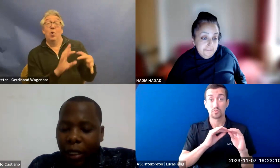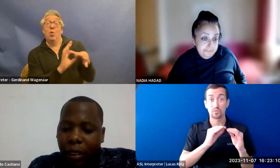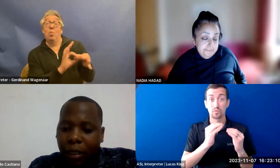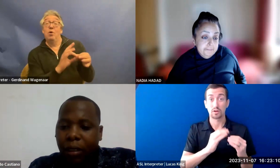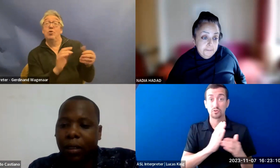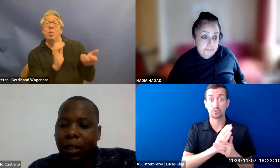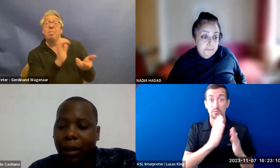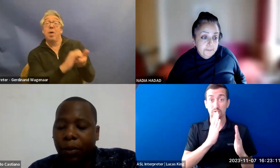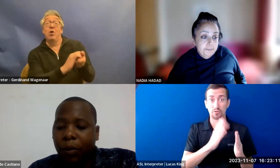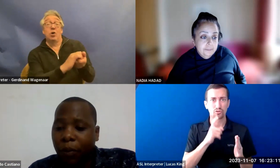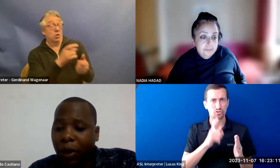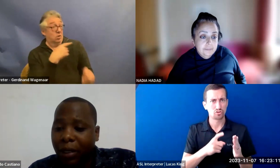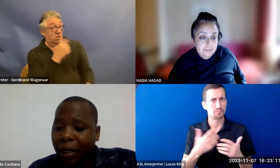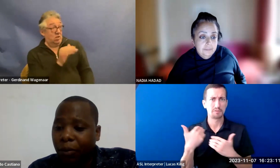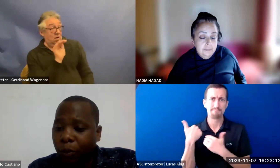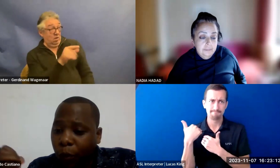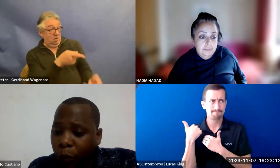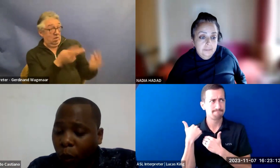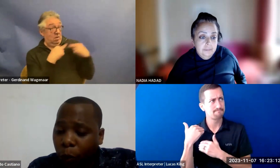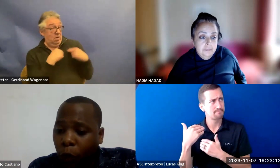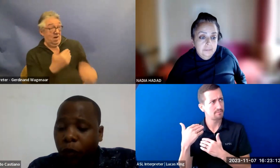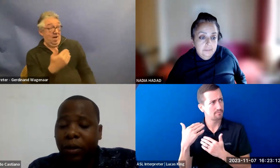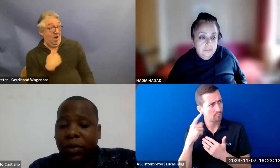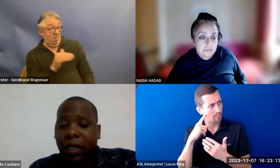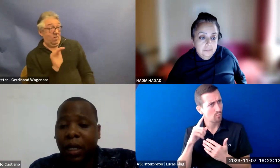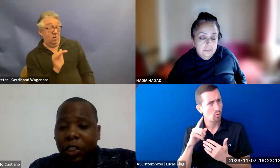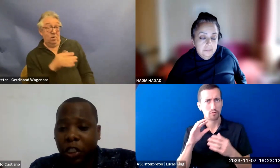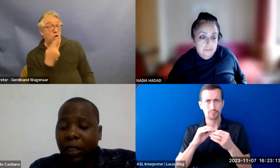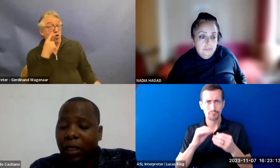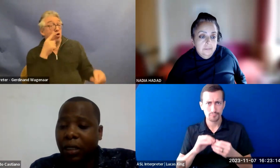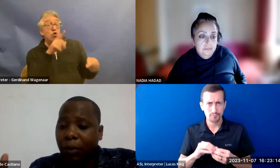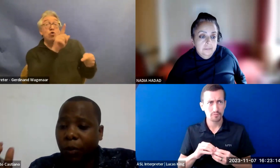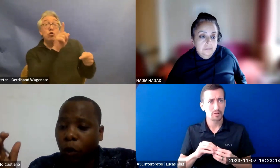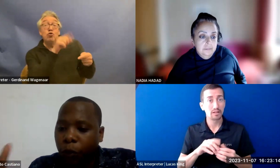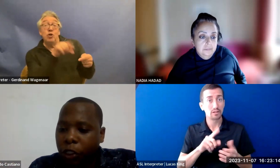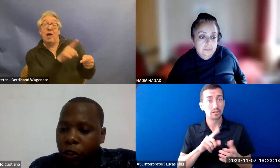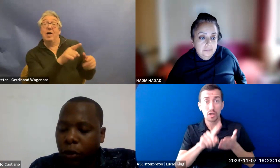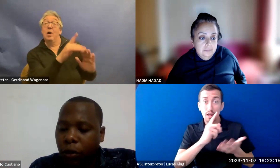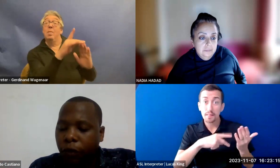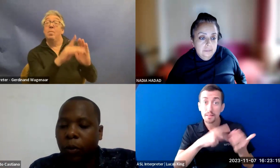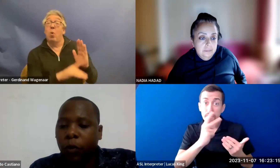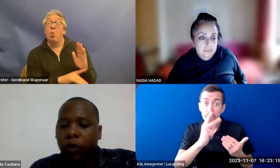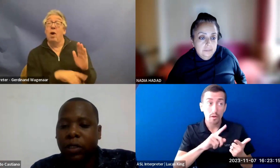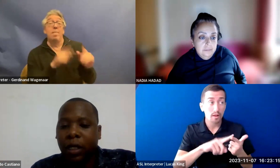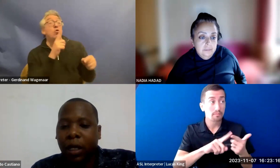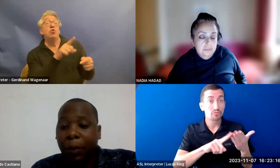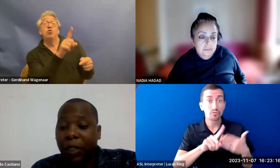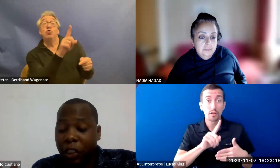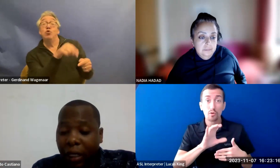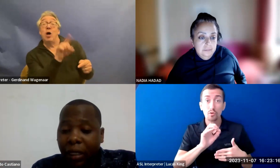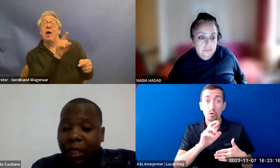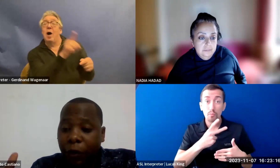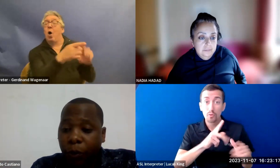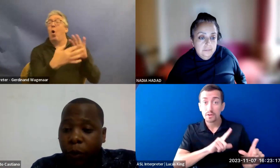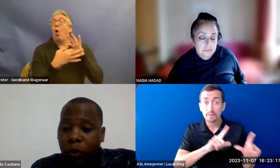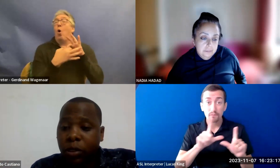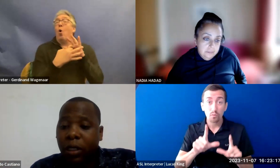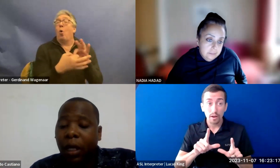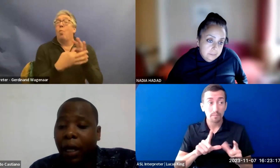by checking their programs, their cooperation frameworks, their reports